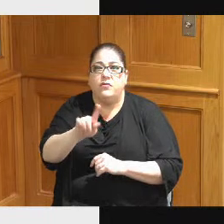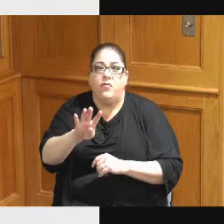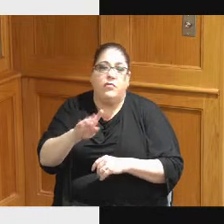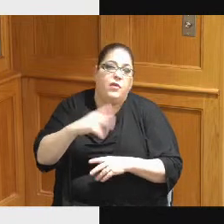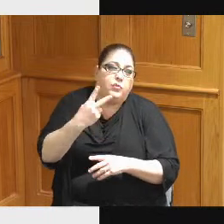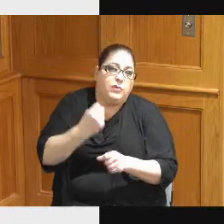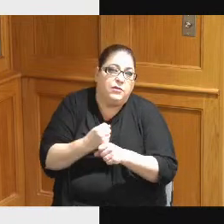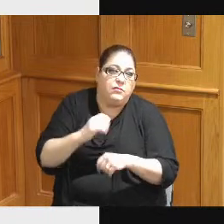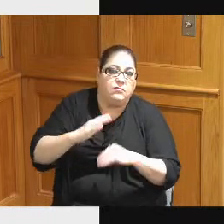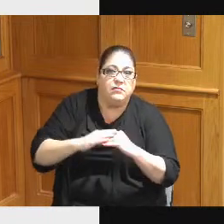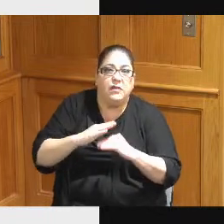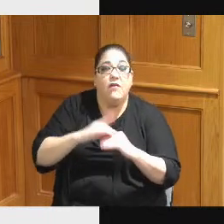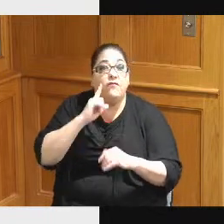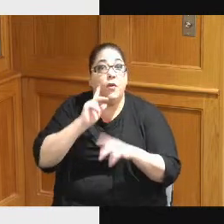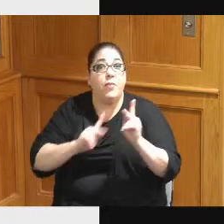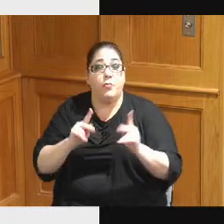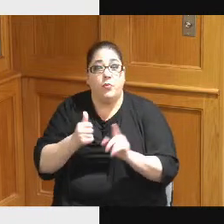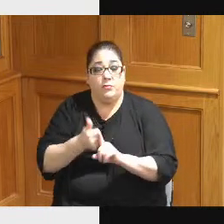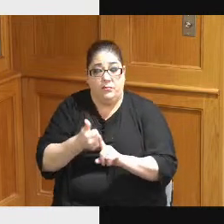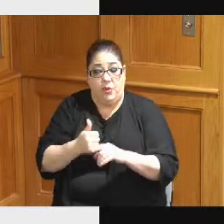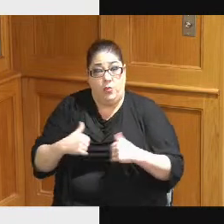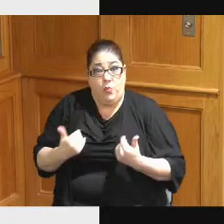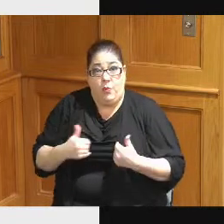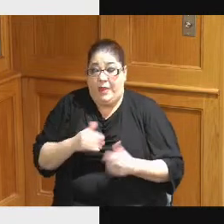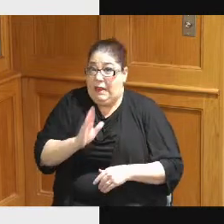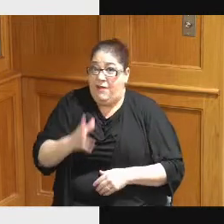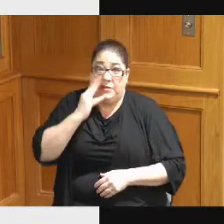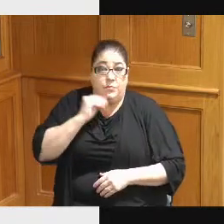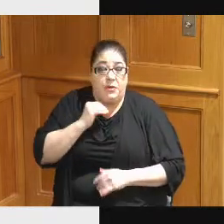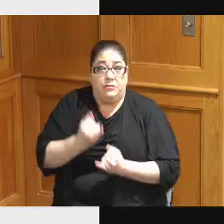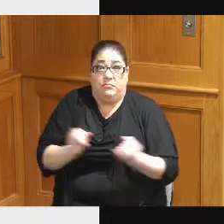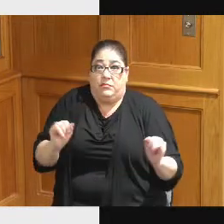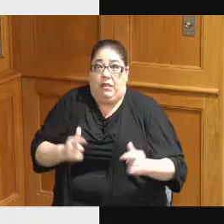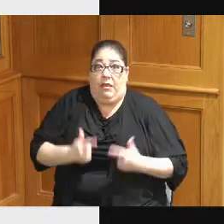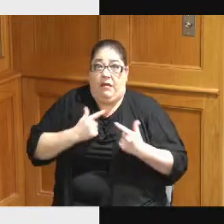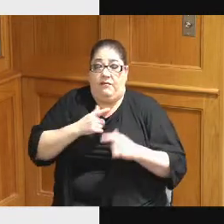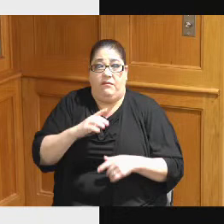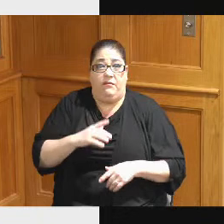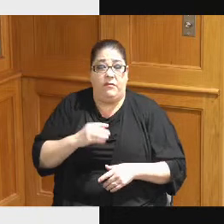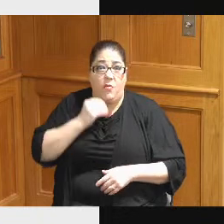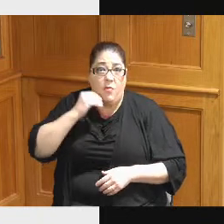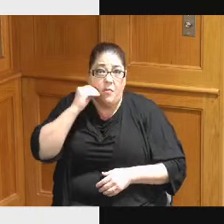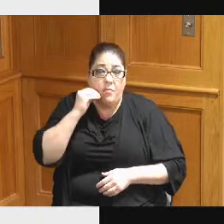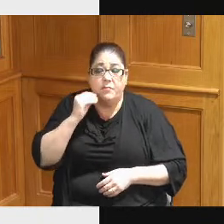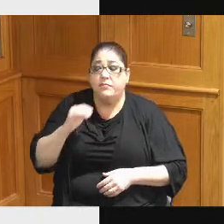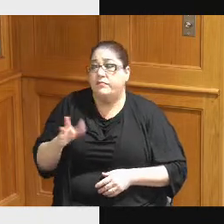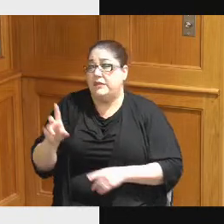homeless youth who've never lived on their own in housing before victims of domestic violence